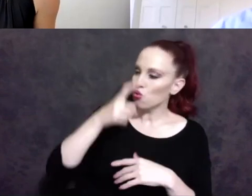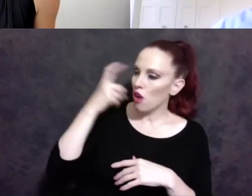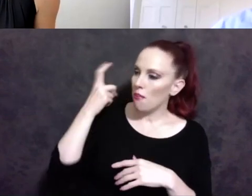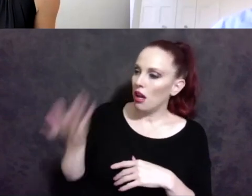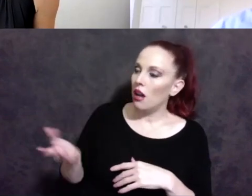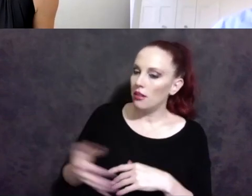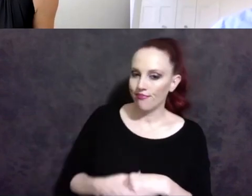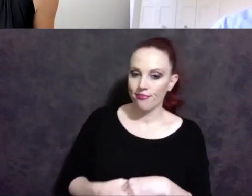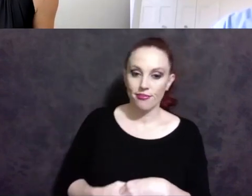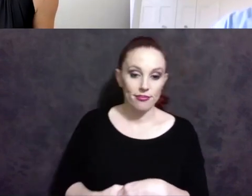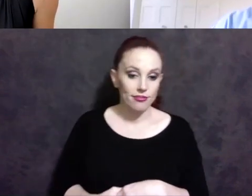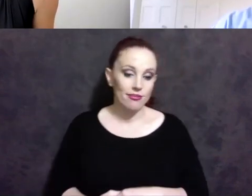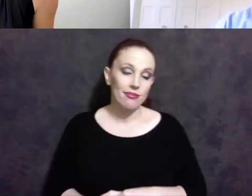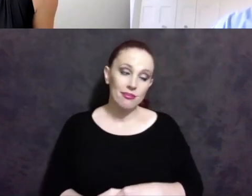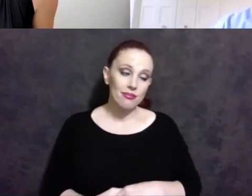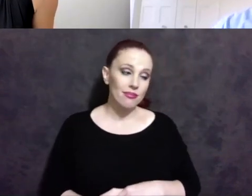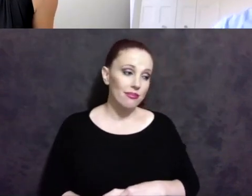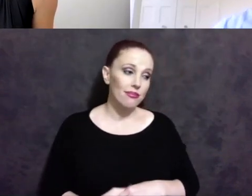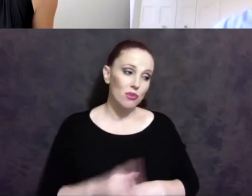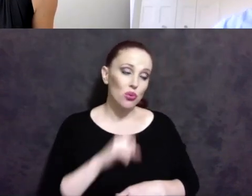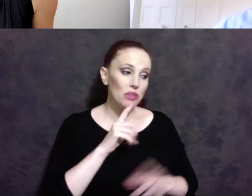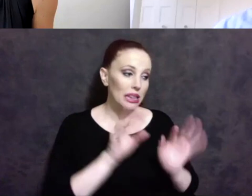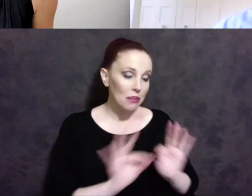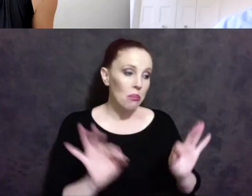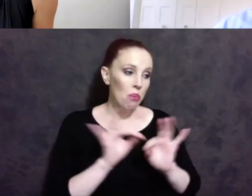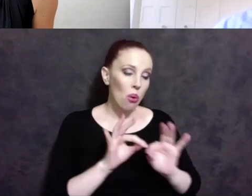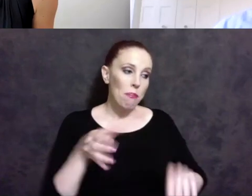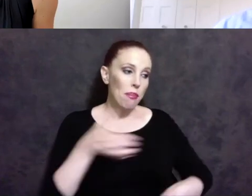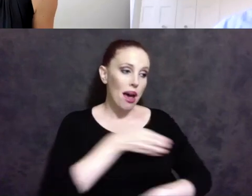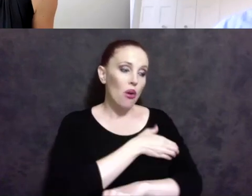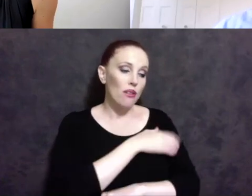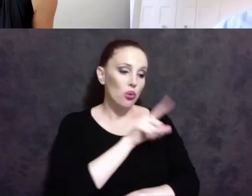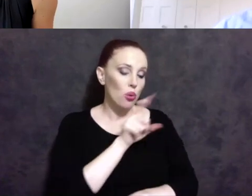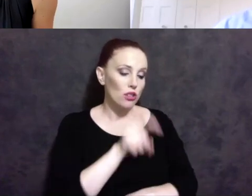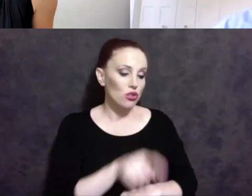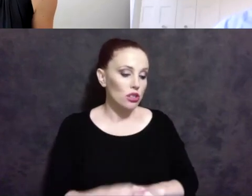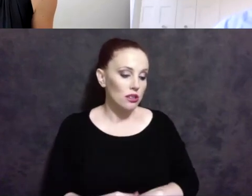That's a really important and powerful question. I think it is something first and foremost